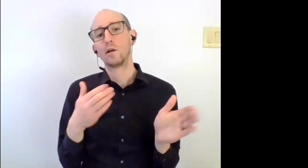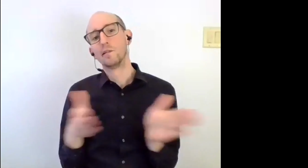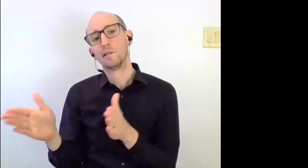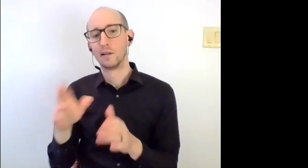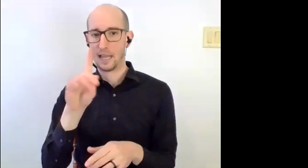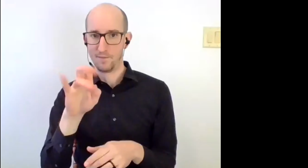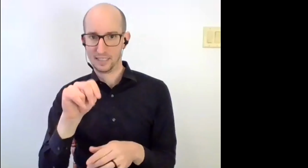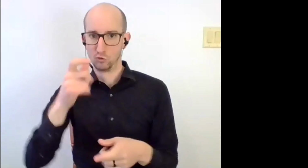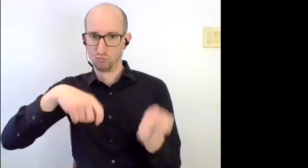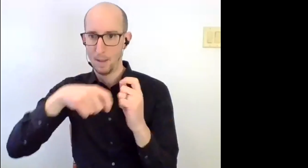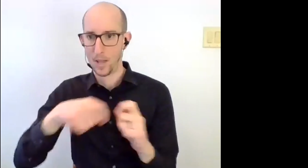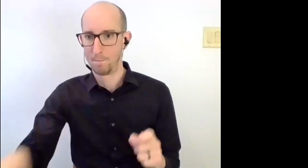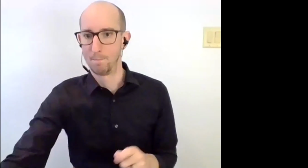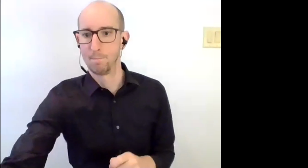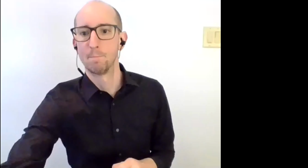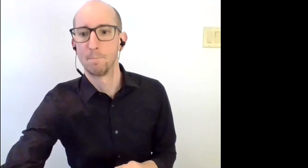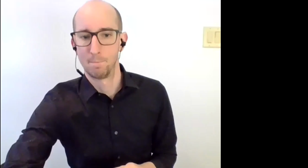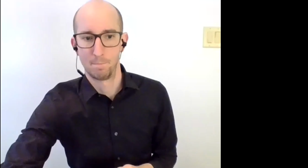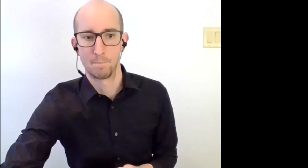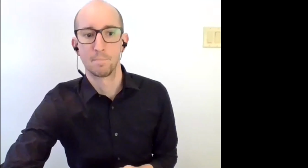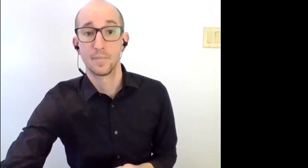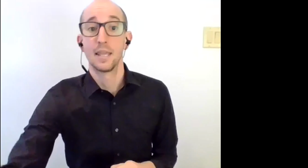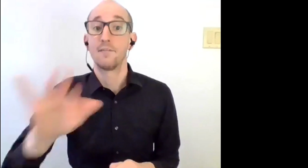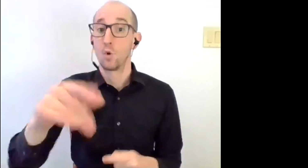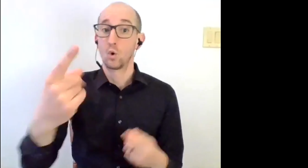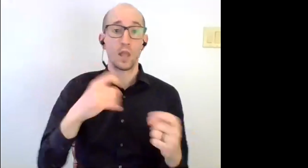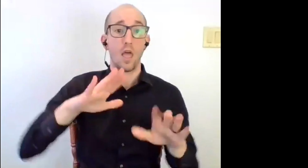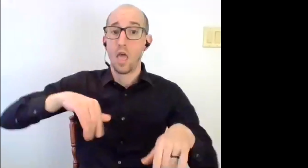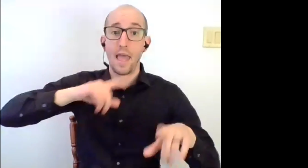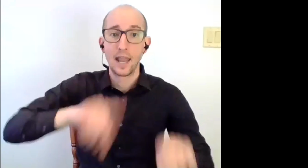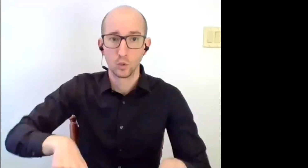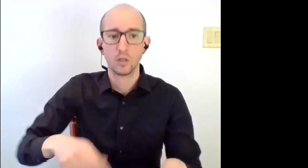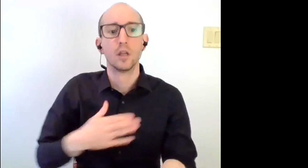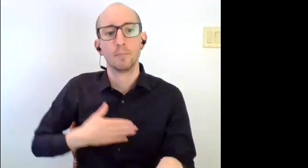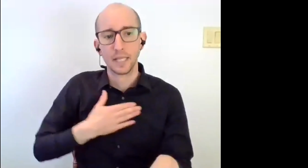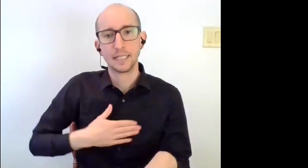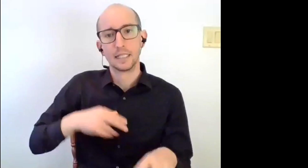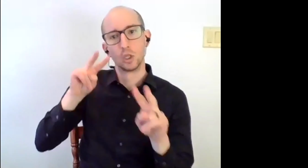flexibility as we go through this, as information changes hourly. With that, I will turn it over to Kevin to wrap us